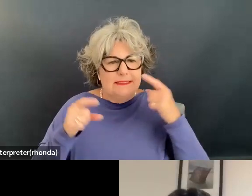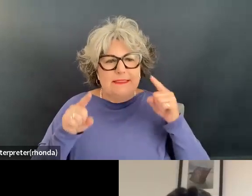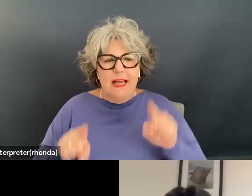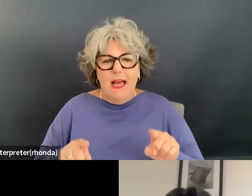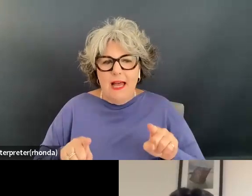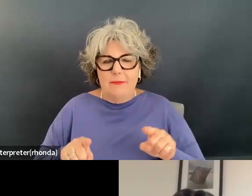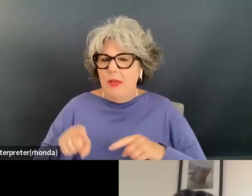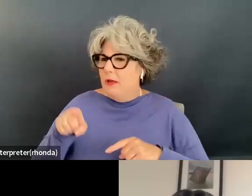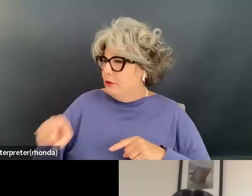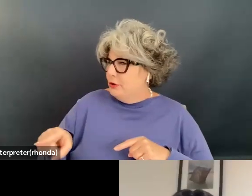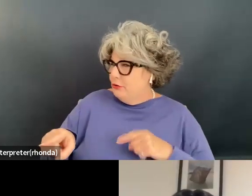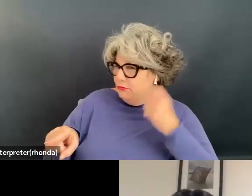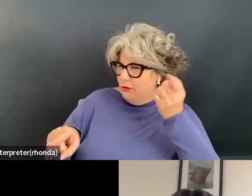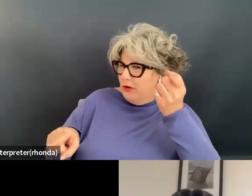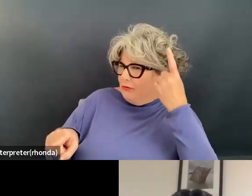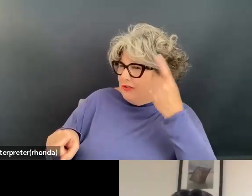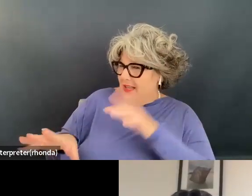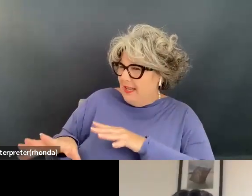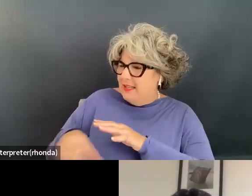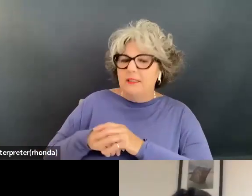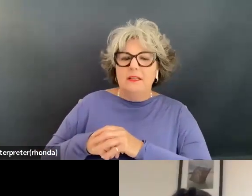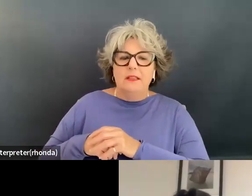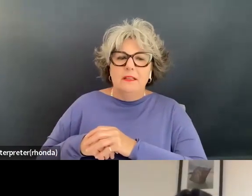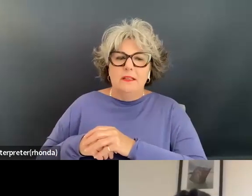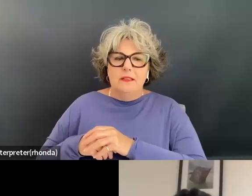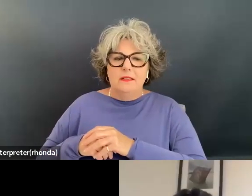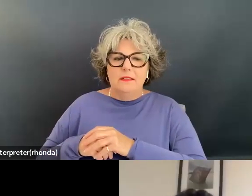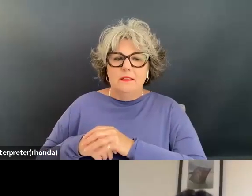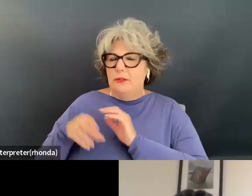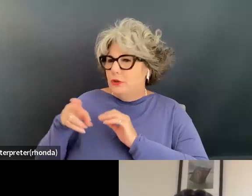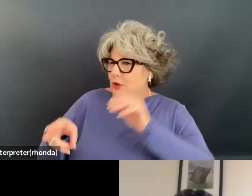"You don't understand. You're a man you don't understand."